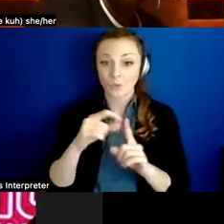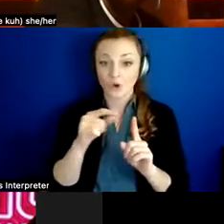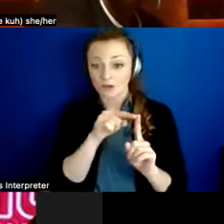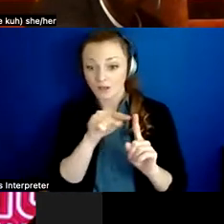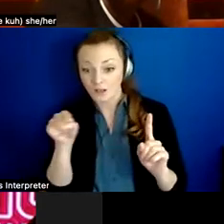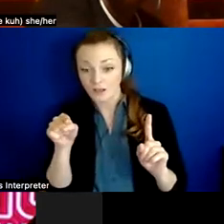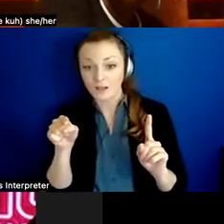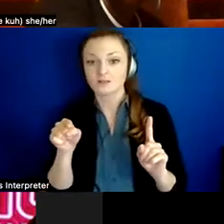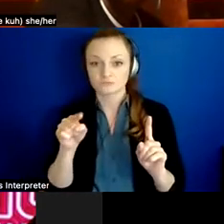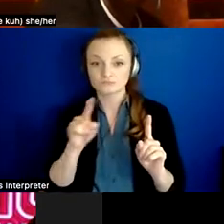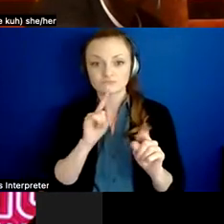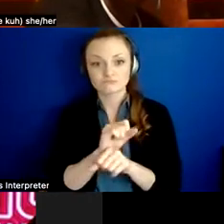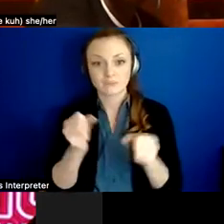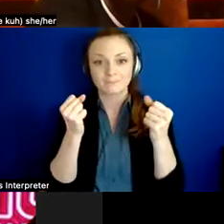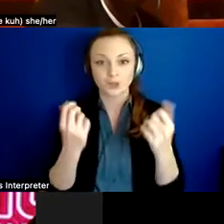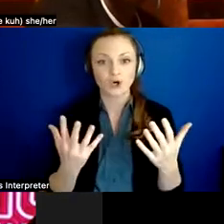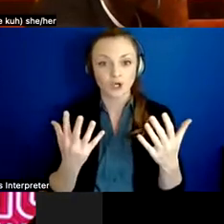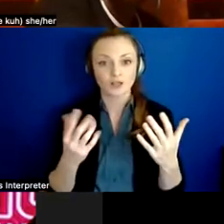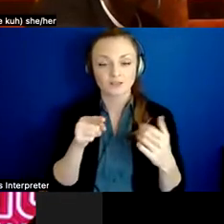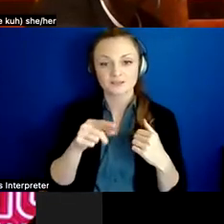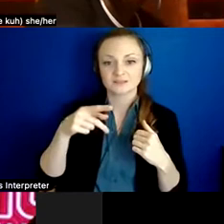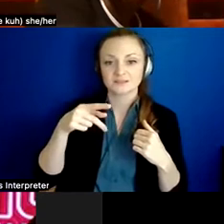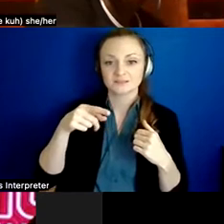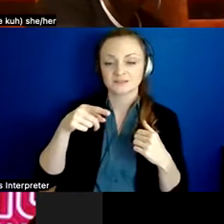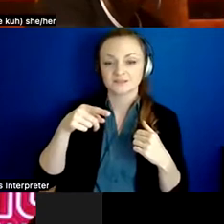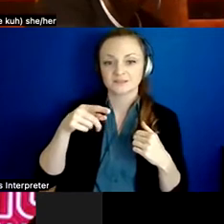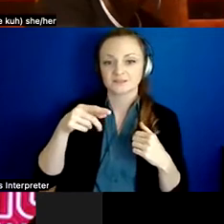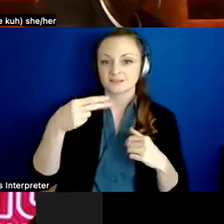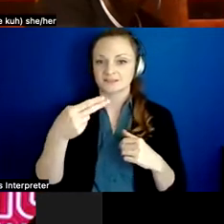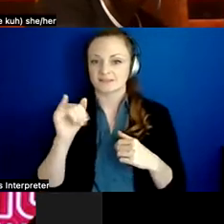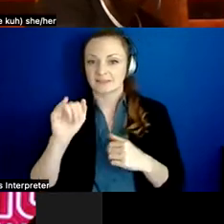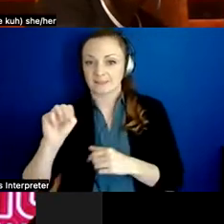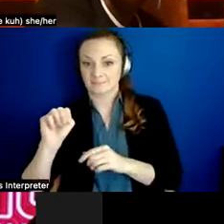20:14:00 But there's a plural ending the em parts means you more than one.